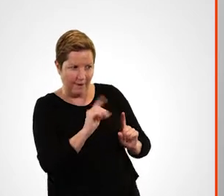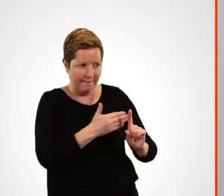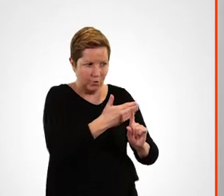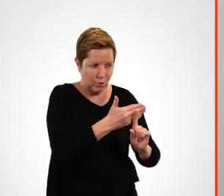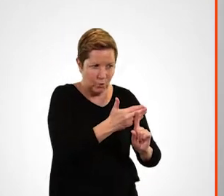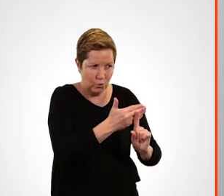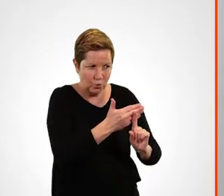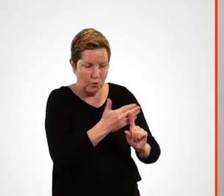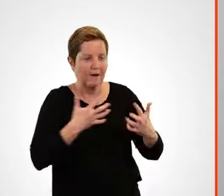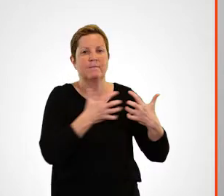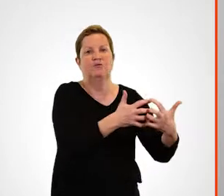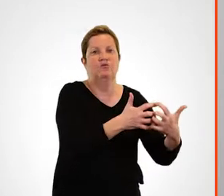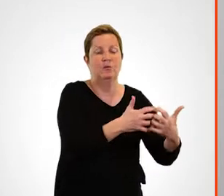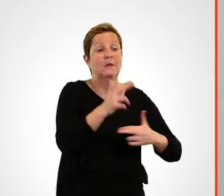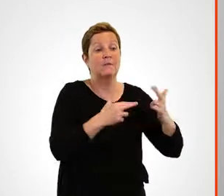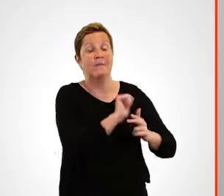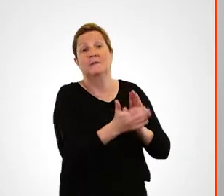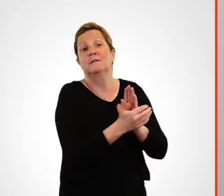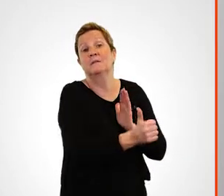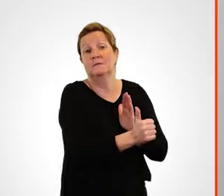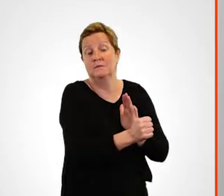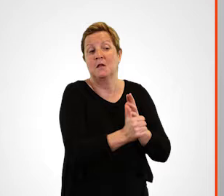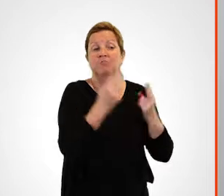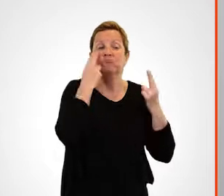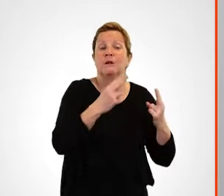and we're building those skills in that way.